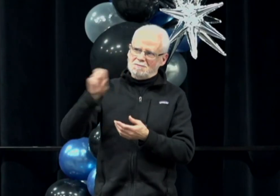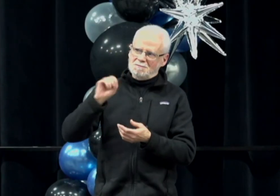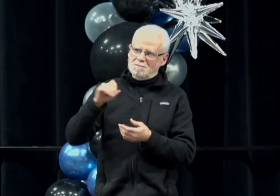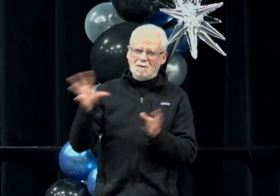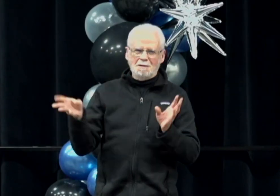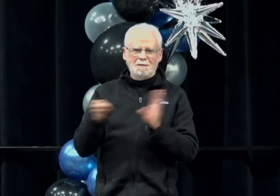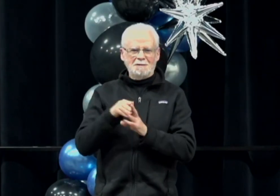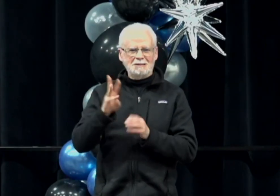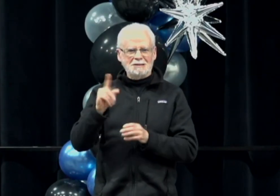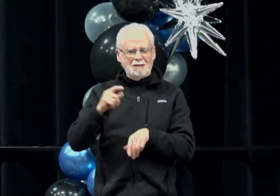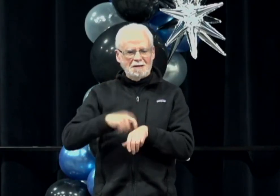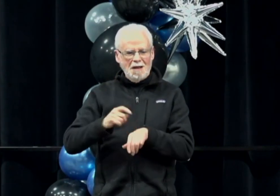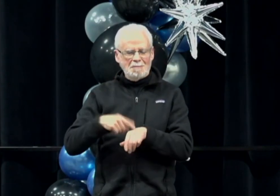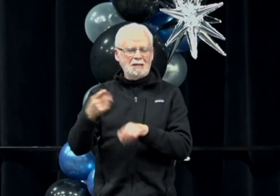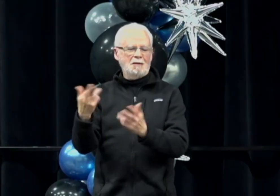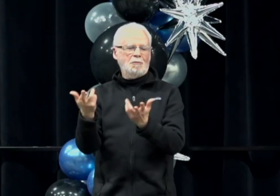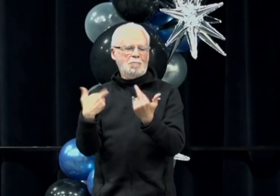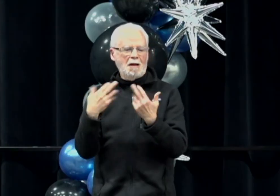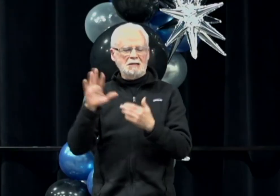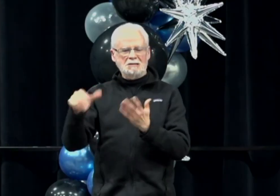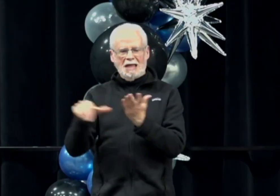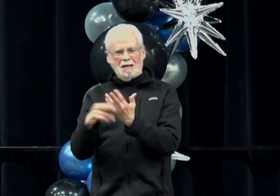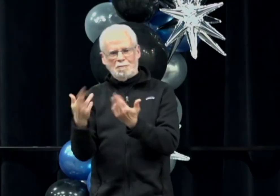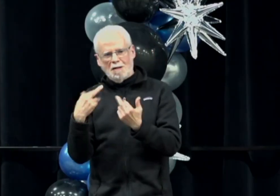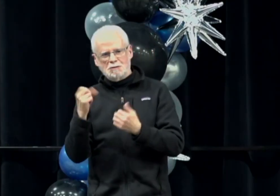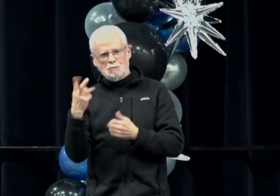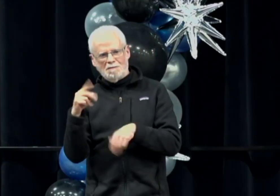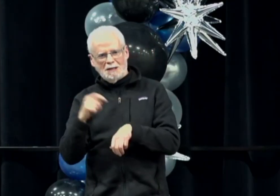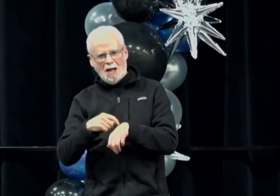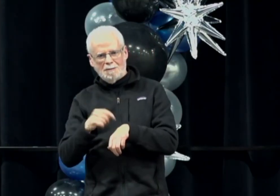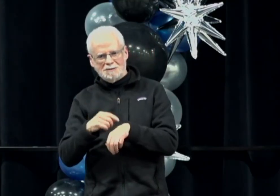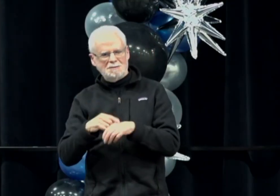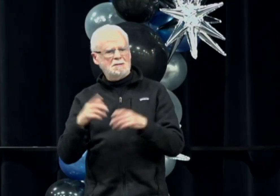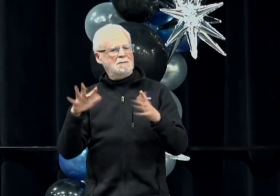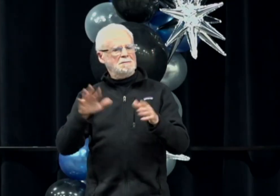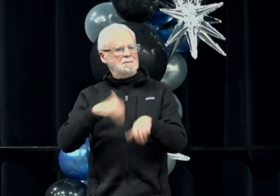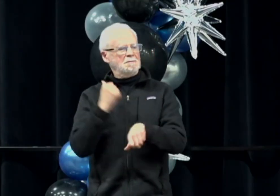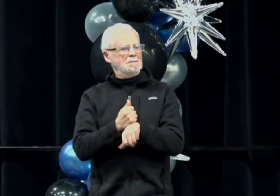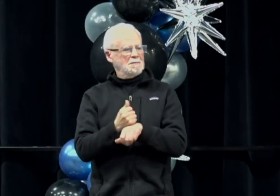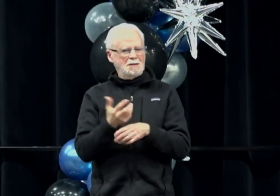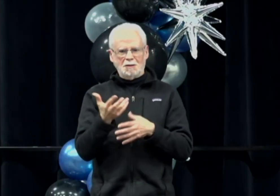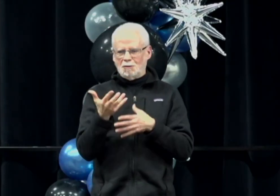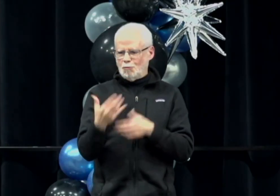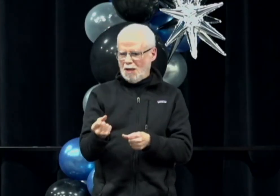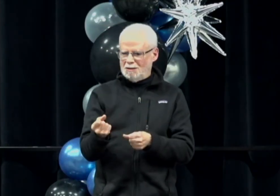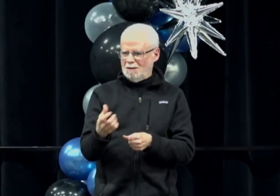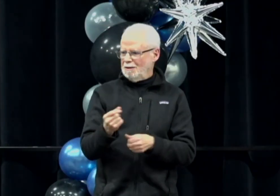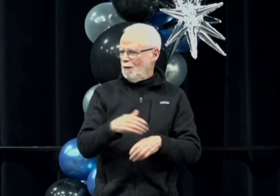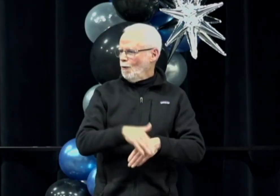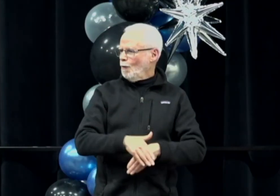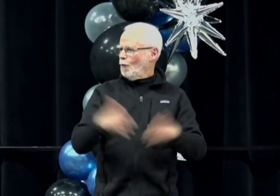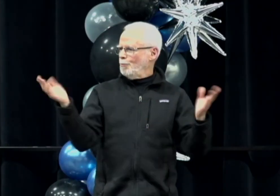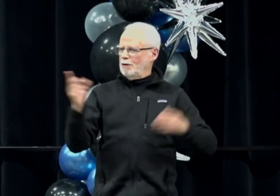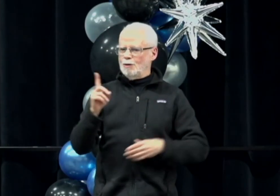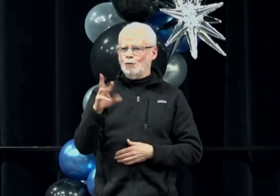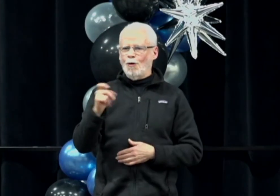When I moved here, I met him 3 times. I wrote a total of 16 letters to him.